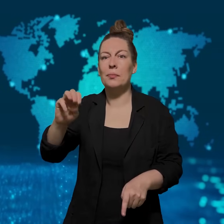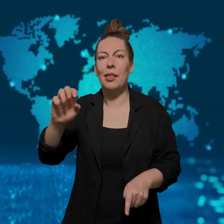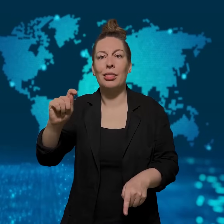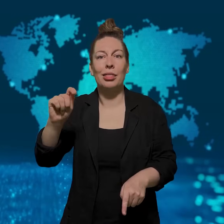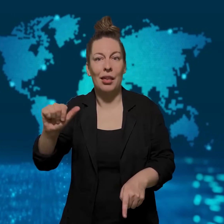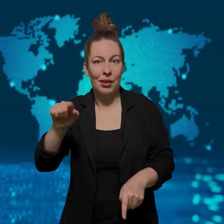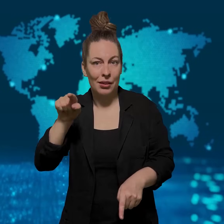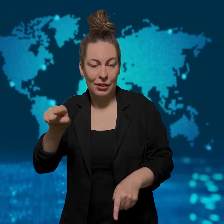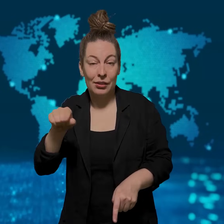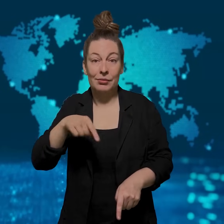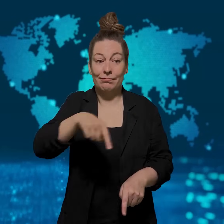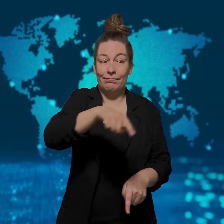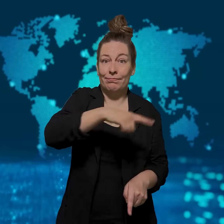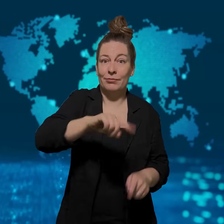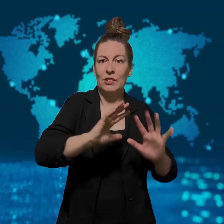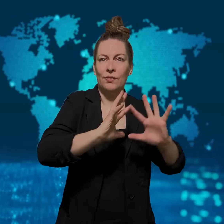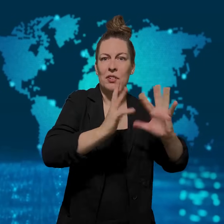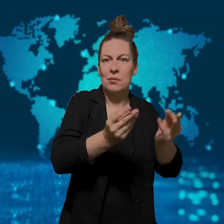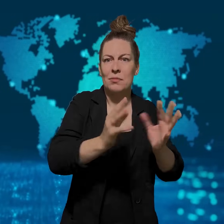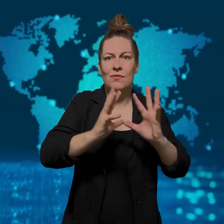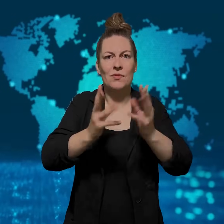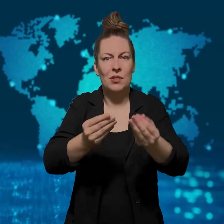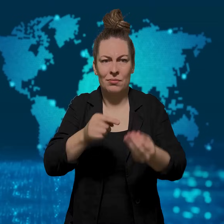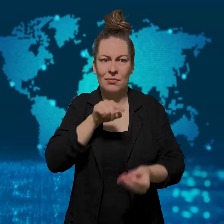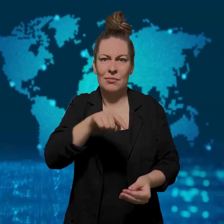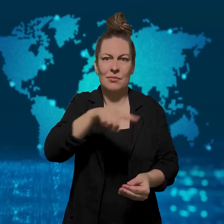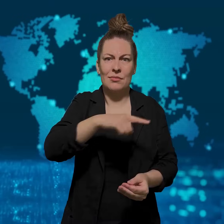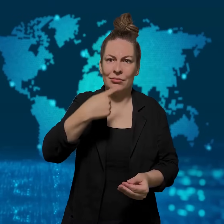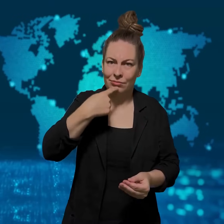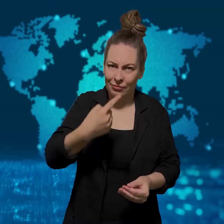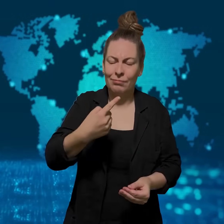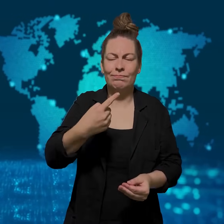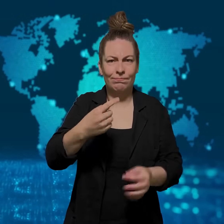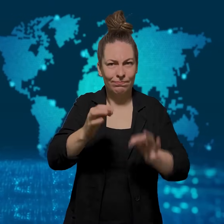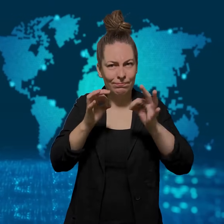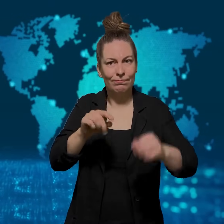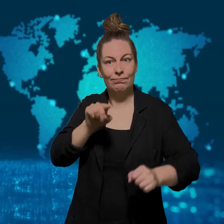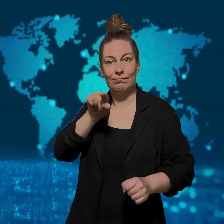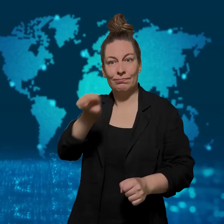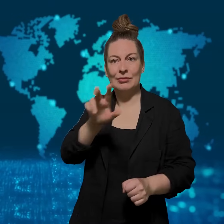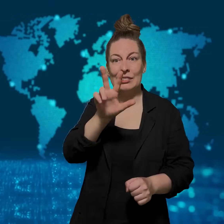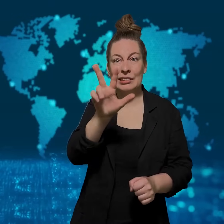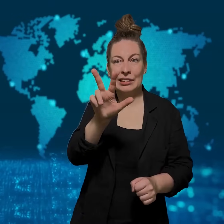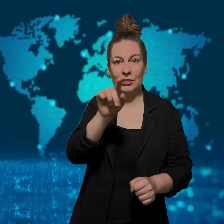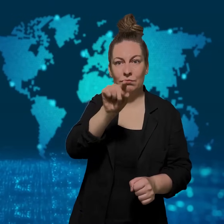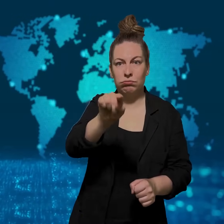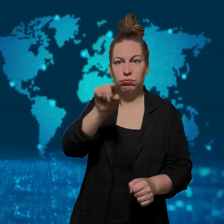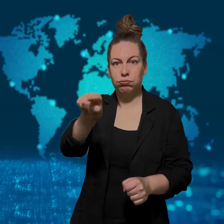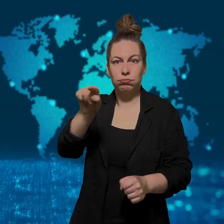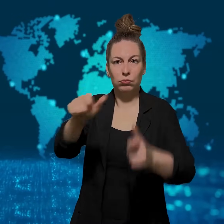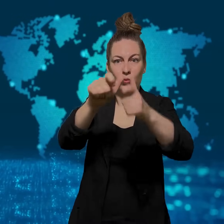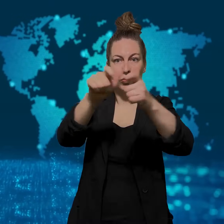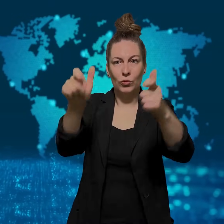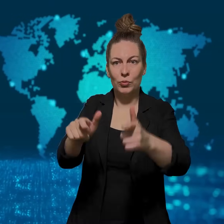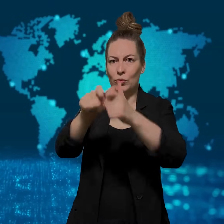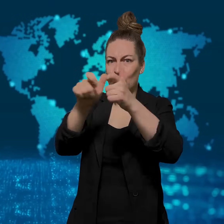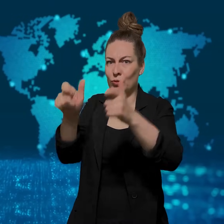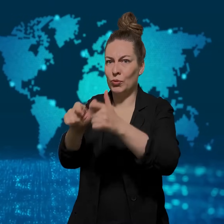There are also lawsuits against the manufacturer of the gun used